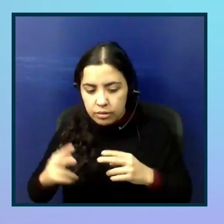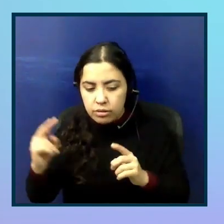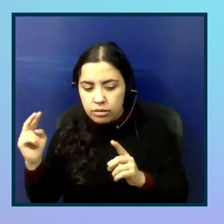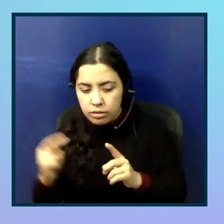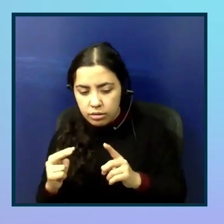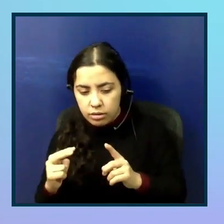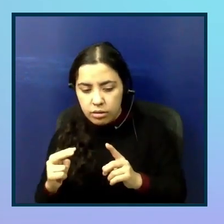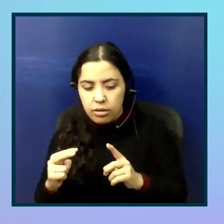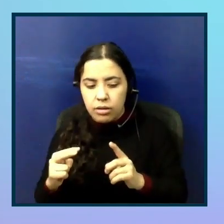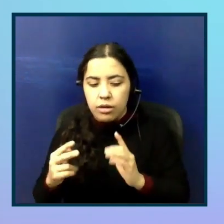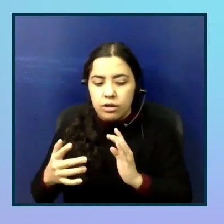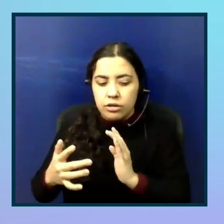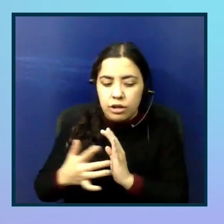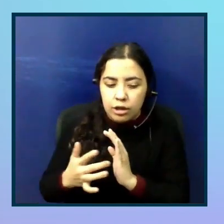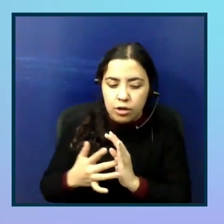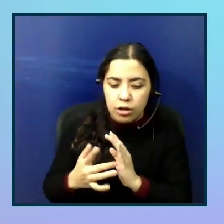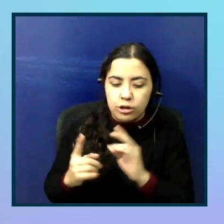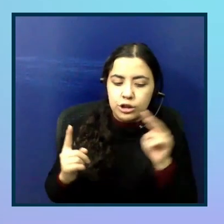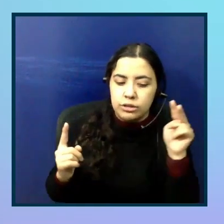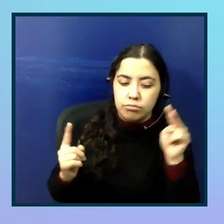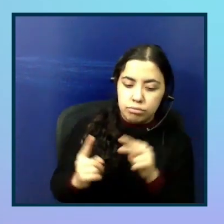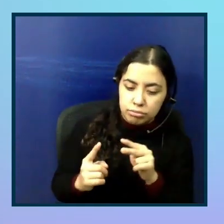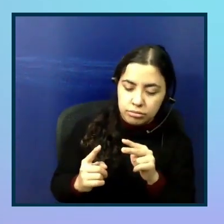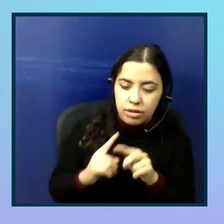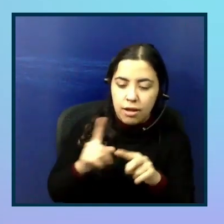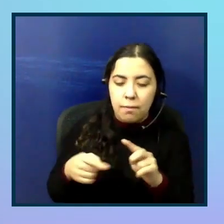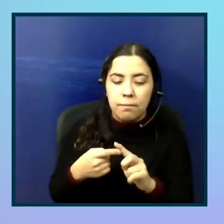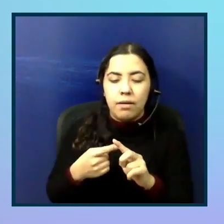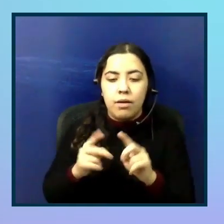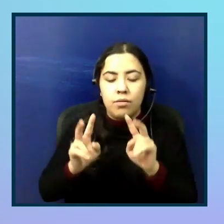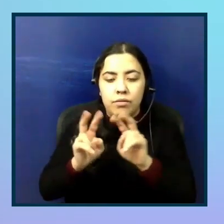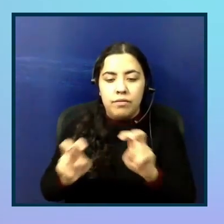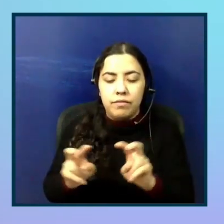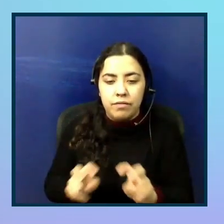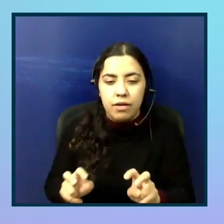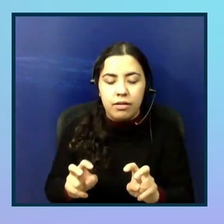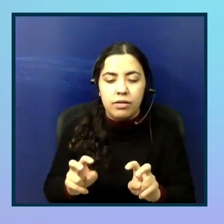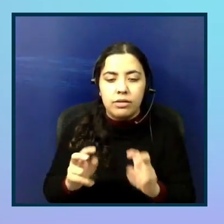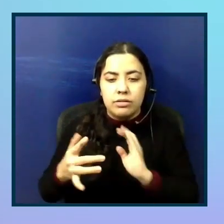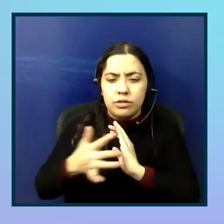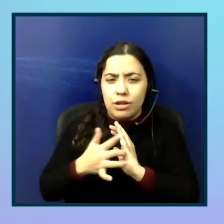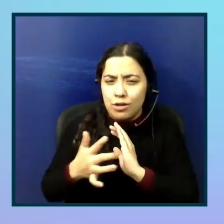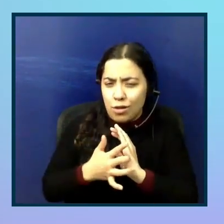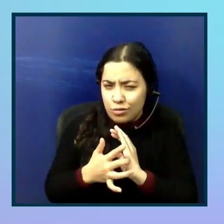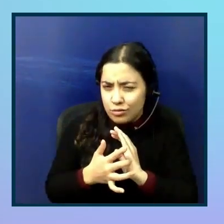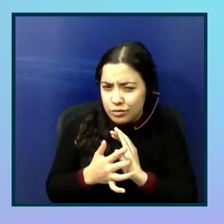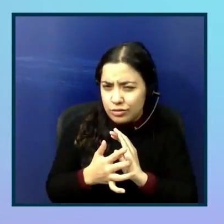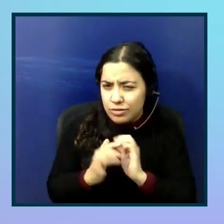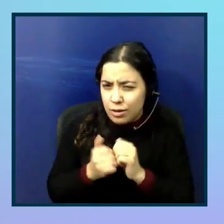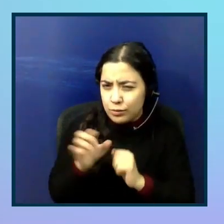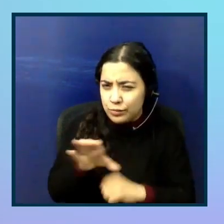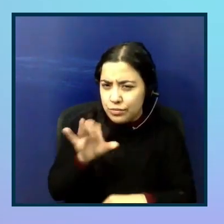when it comes to evaluating technology? Oh, they two live together. You can't separate the two.